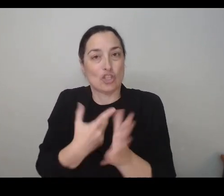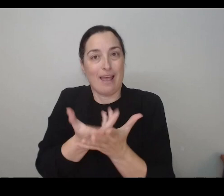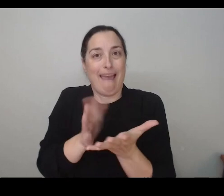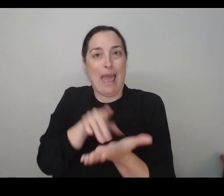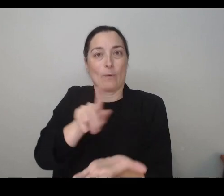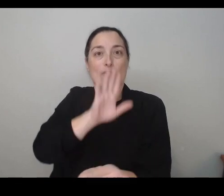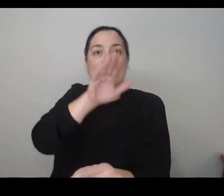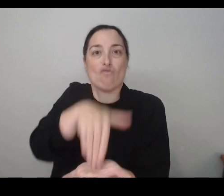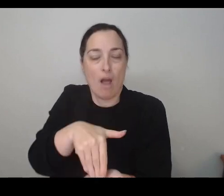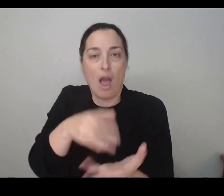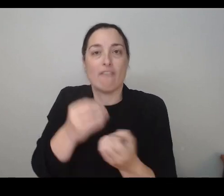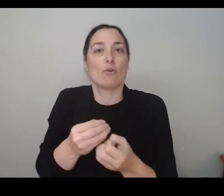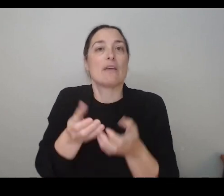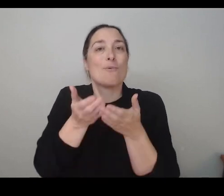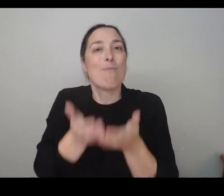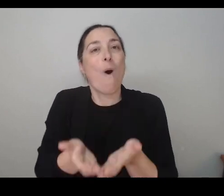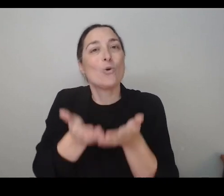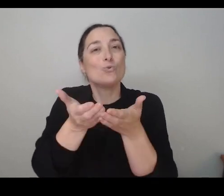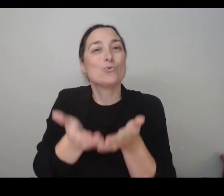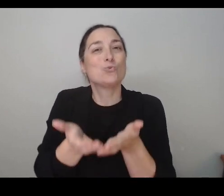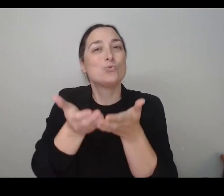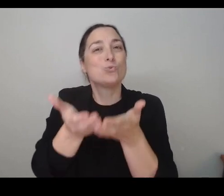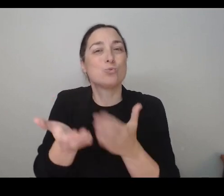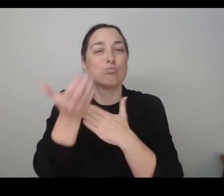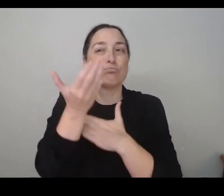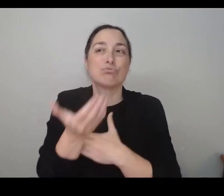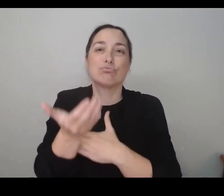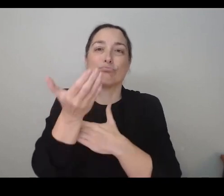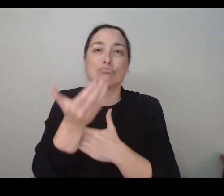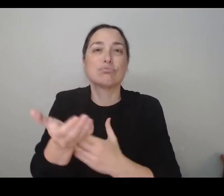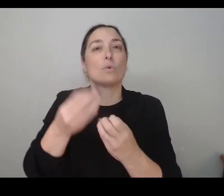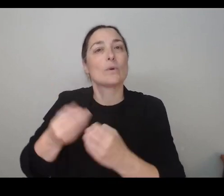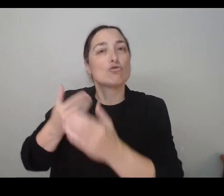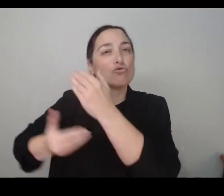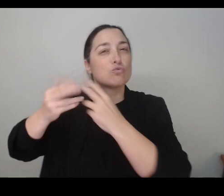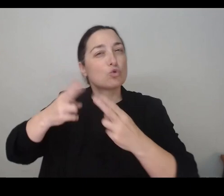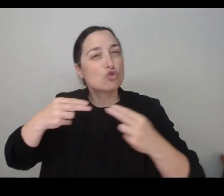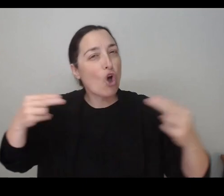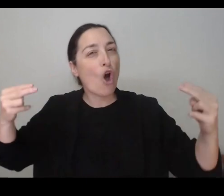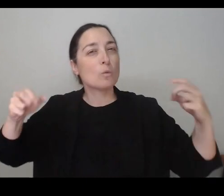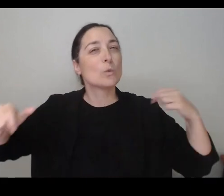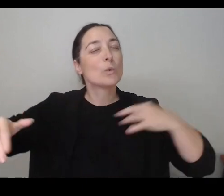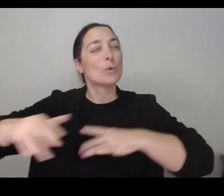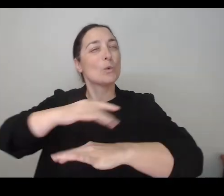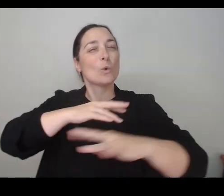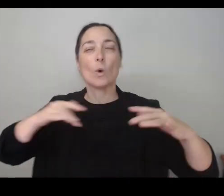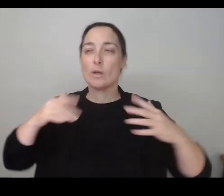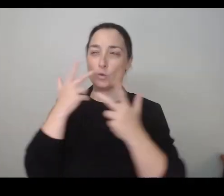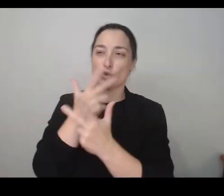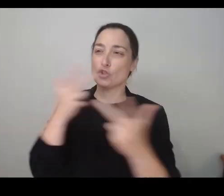with the traditional song. And the idea was to show how Gauguin arrives